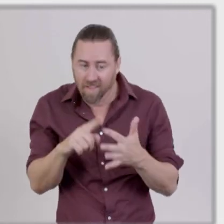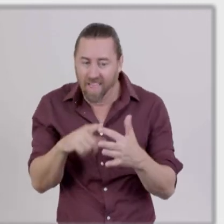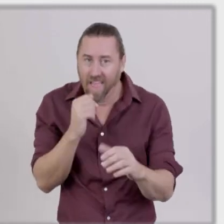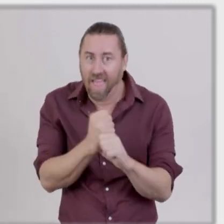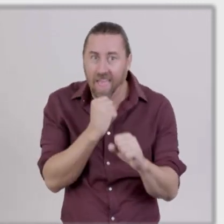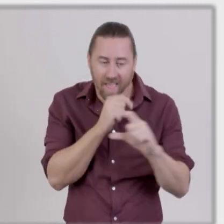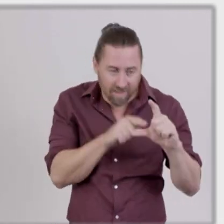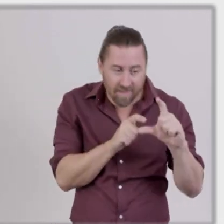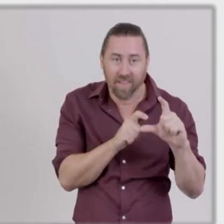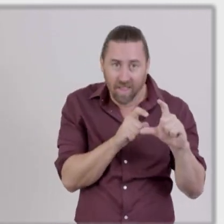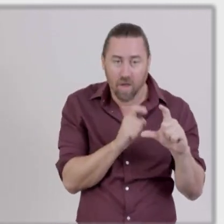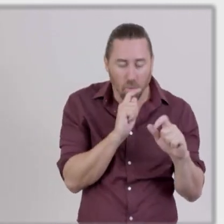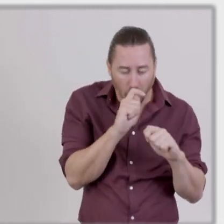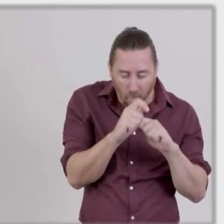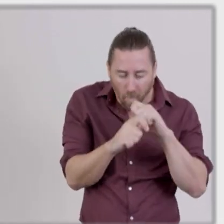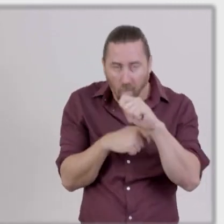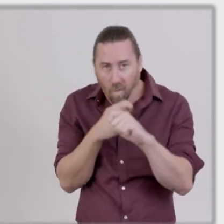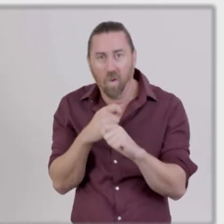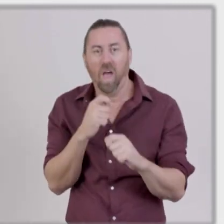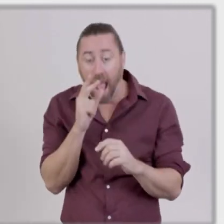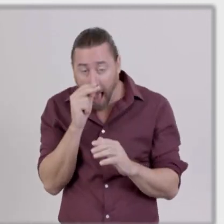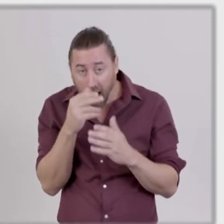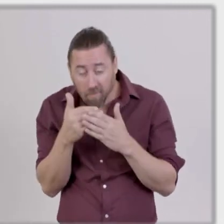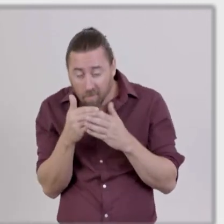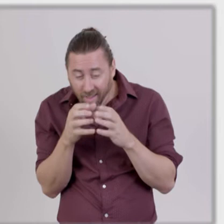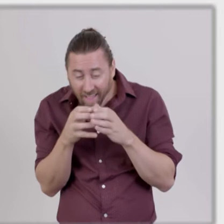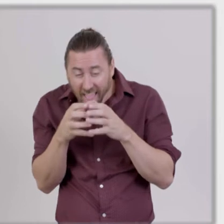These juvenile chickens grow, and mature into an adult.